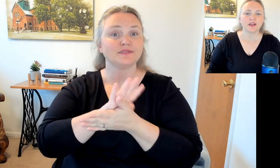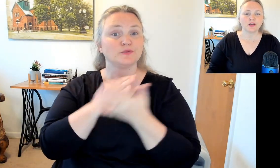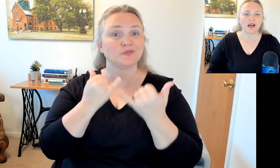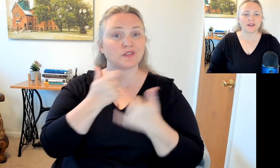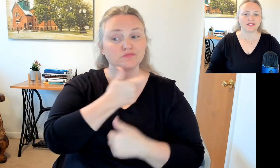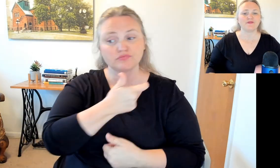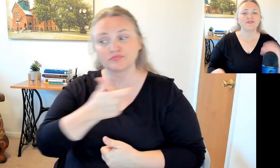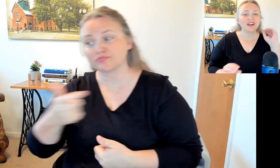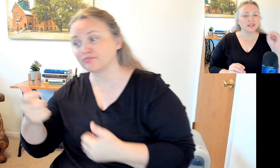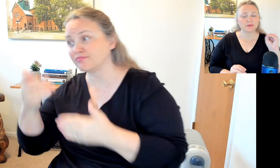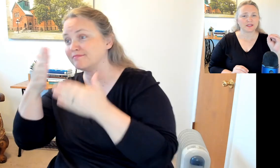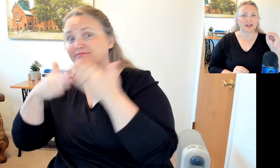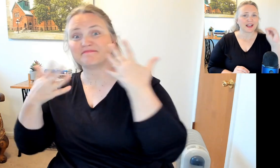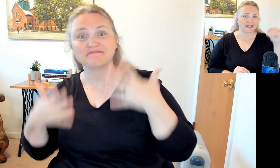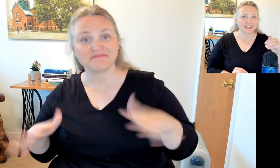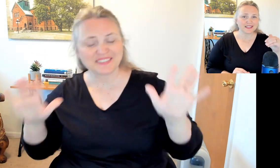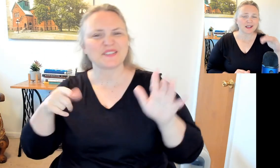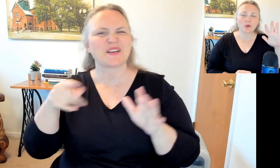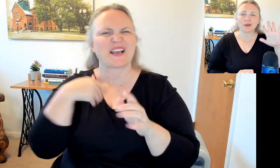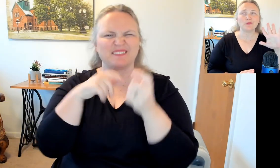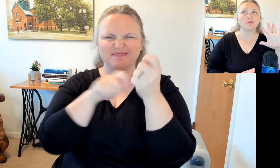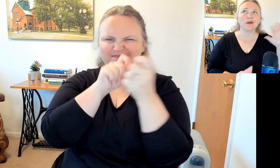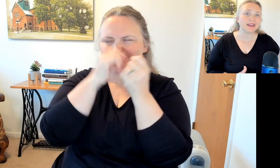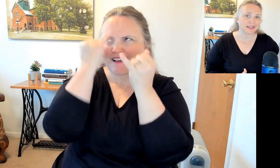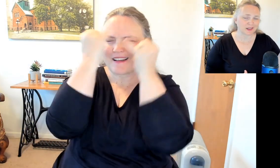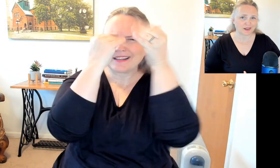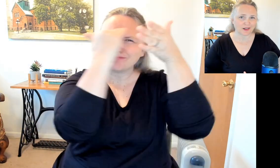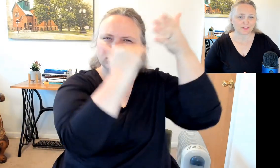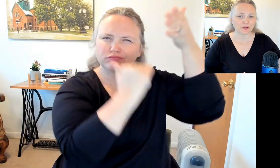You'll have some very specific ideas on what you might get started on for